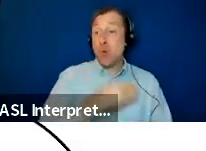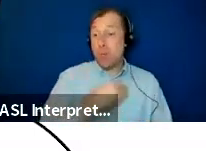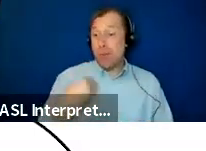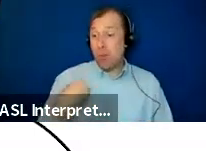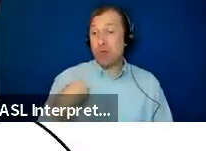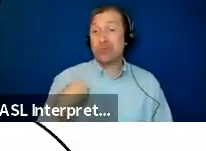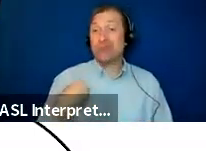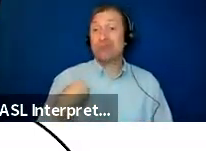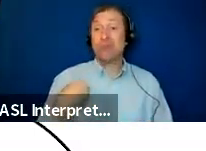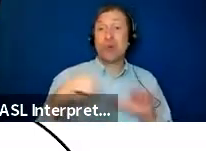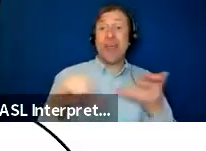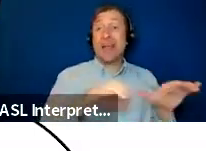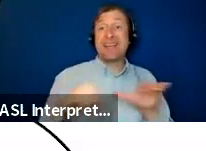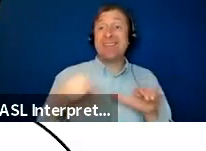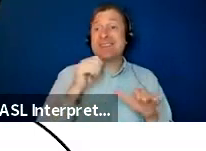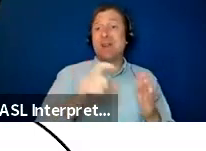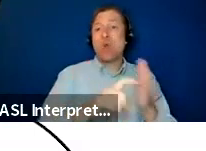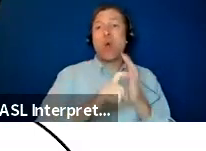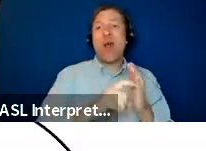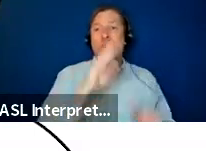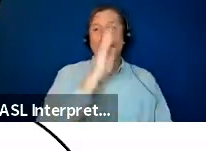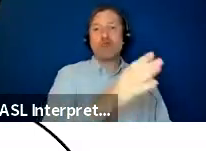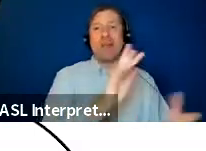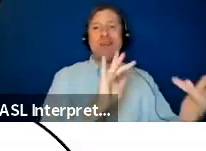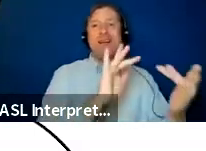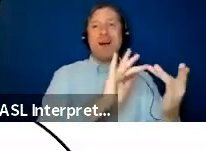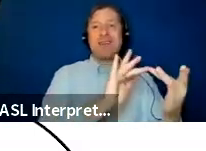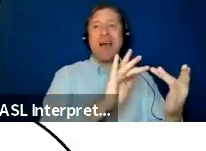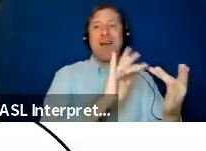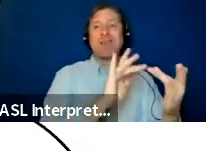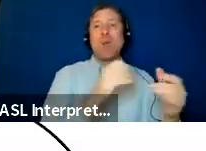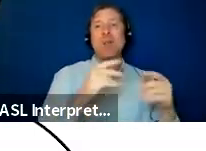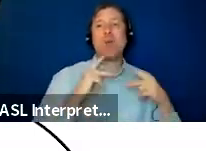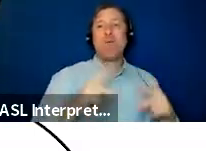that don't require direct contact with performers, but do require them to be in proximity to the hot set.